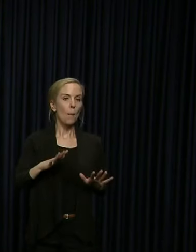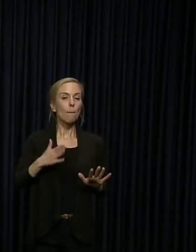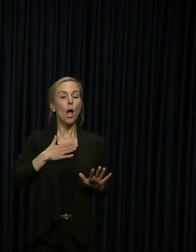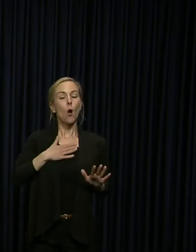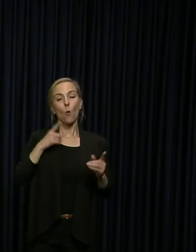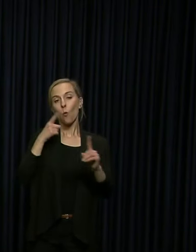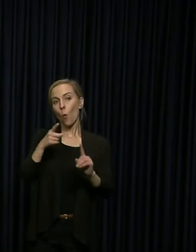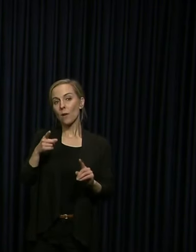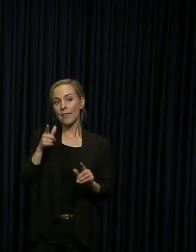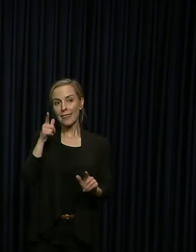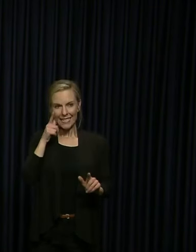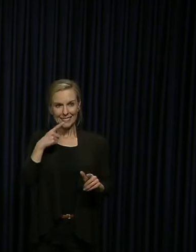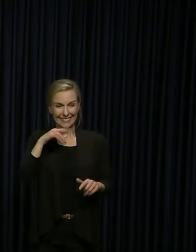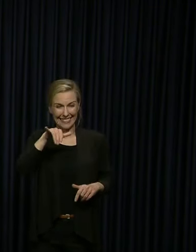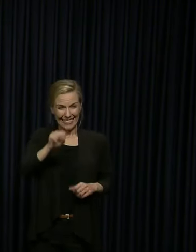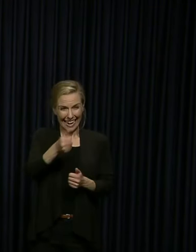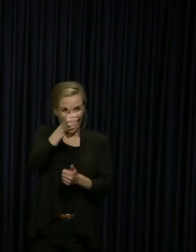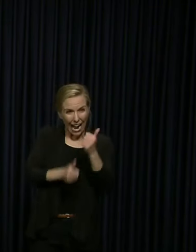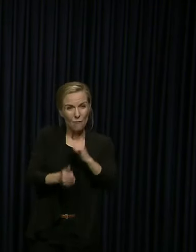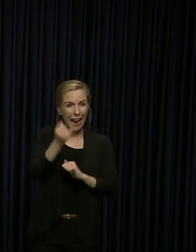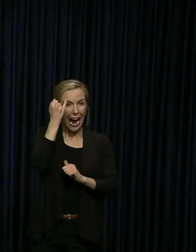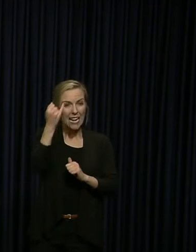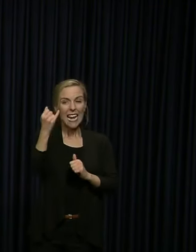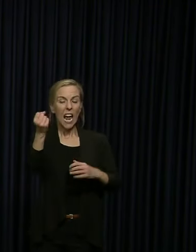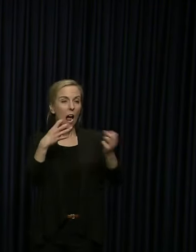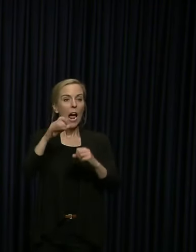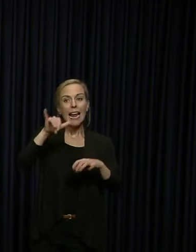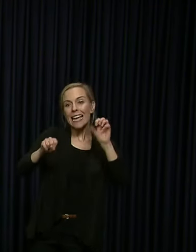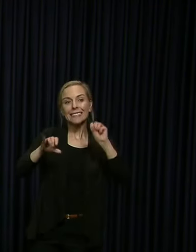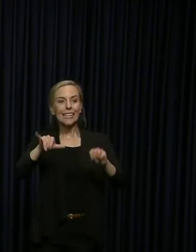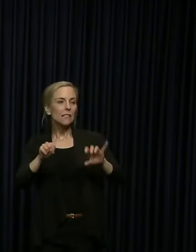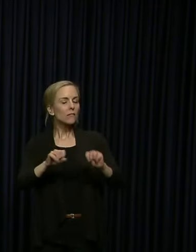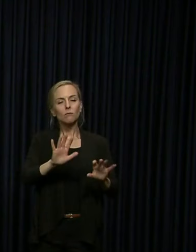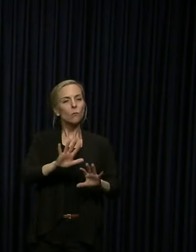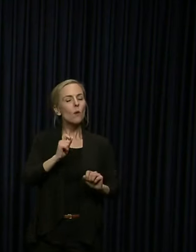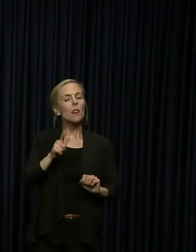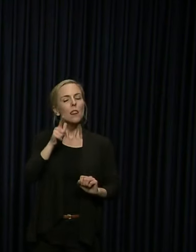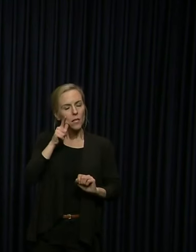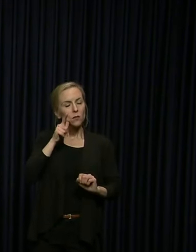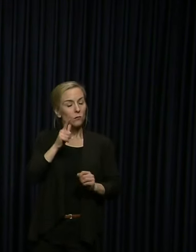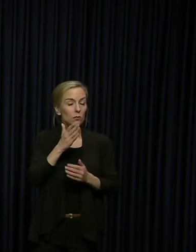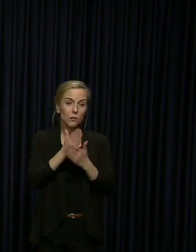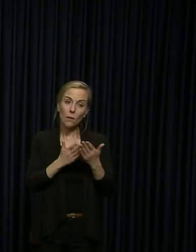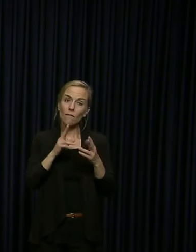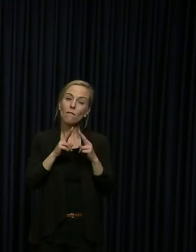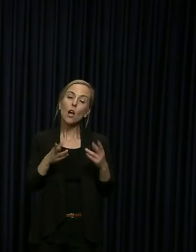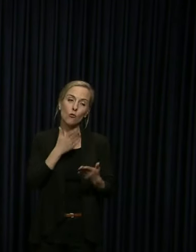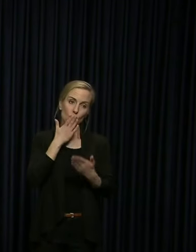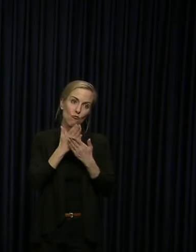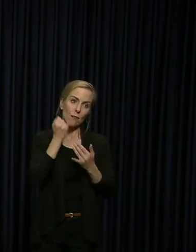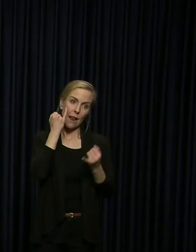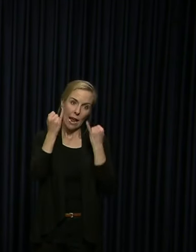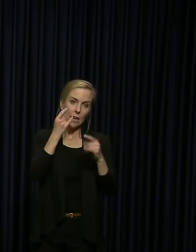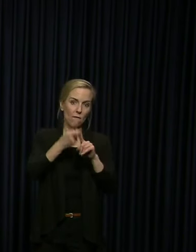IT'S CAN YOU CONFIRM THE STATE HAS PROVIDED 13 TOTAL COVID TESTS FOR RIVER BEND RETIREMENT COMMUNITY.